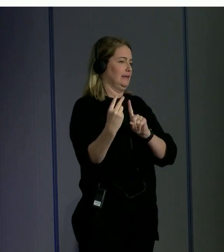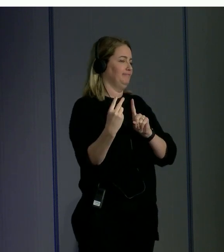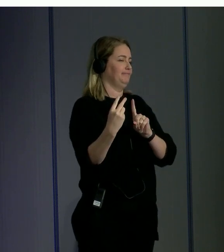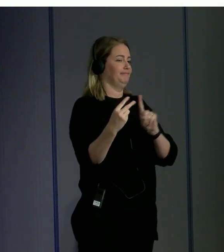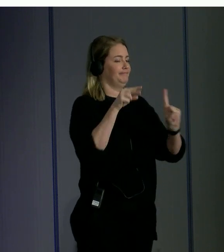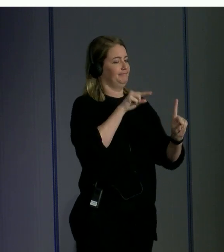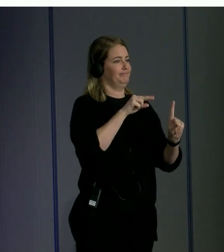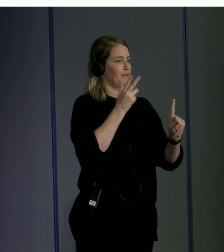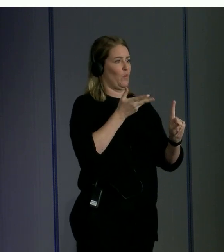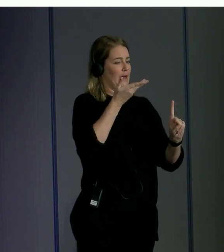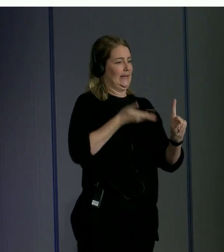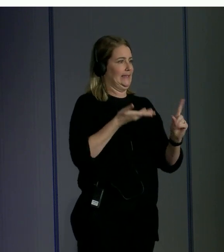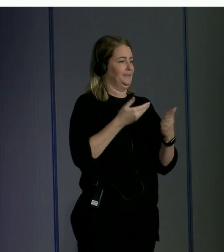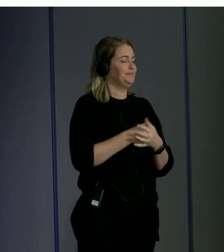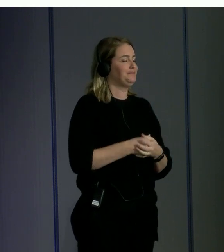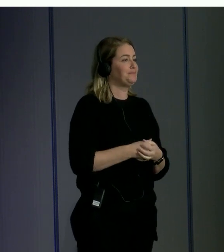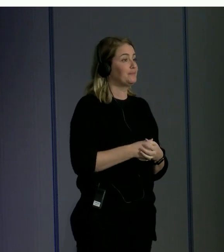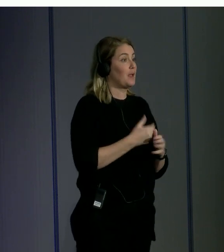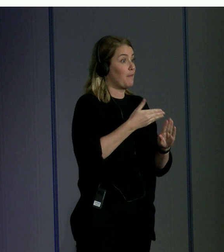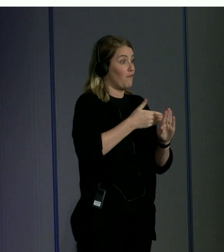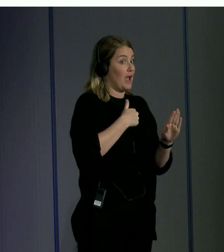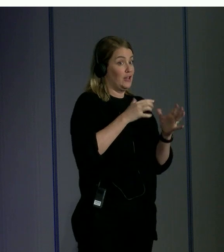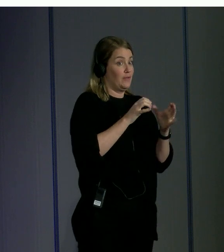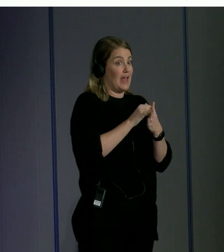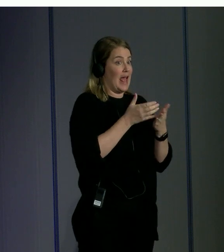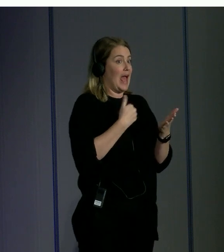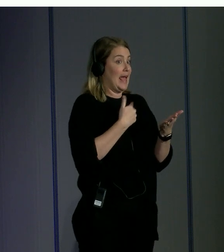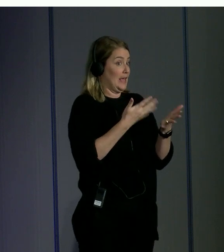it is. And before I do that, I request an accommodation.